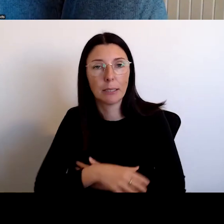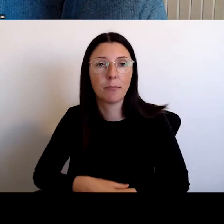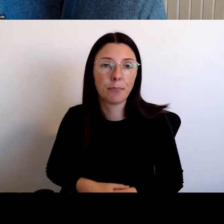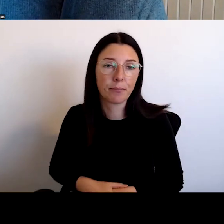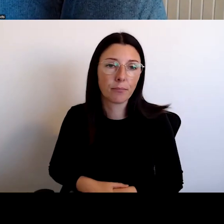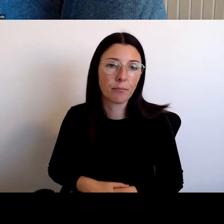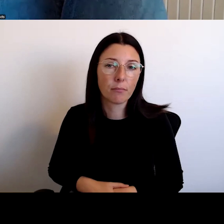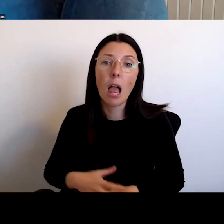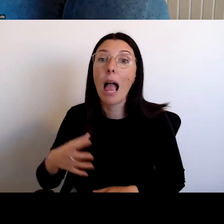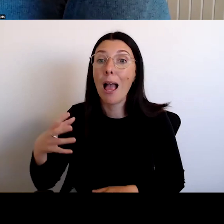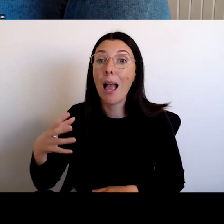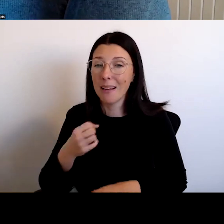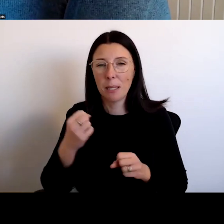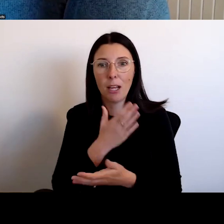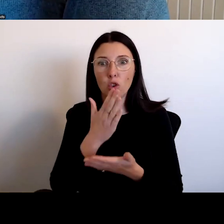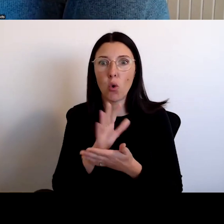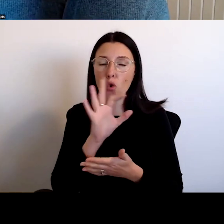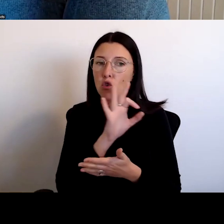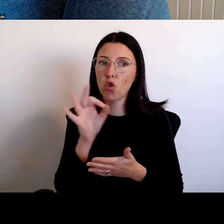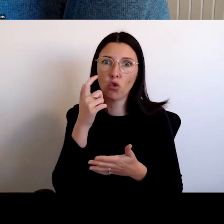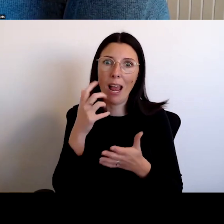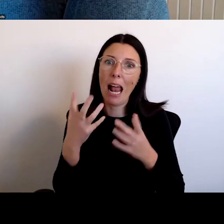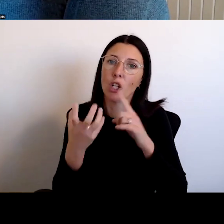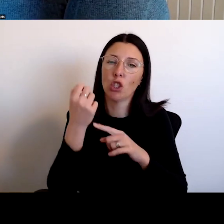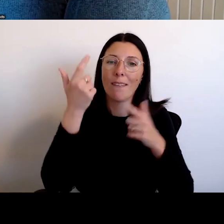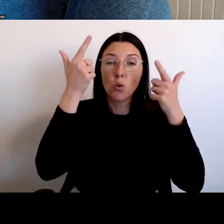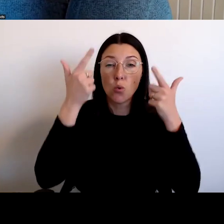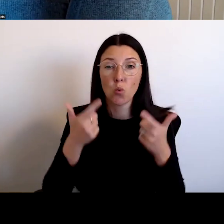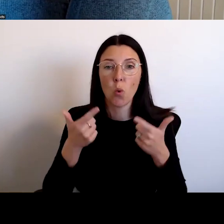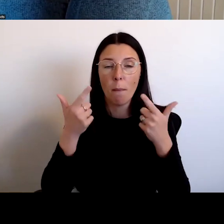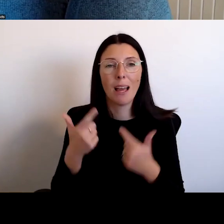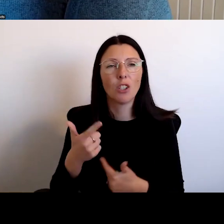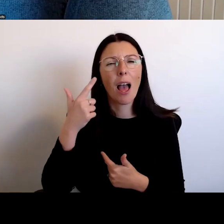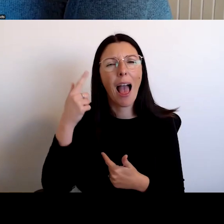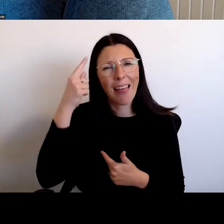you are not overstretching and I think well-being is a really important thing, so being smart and